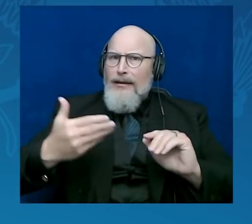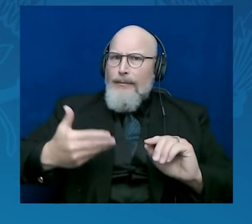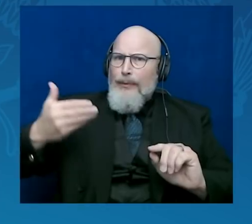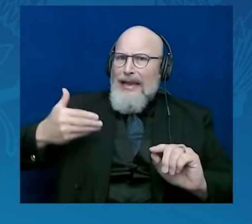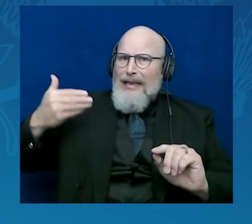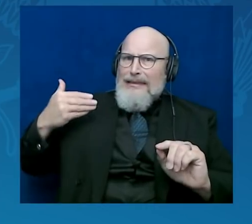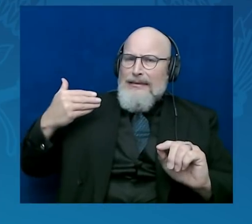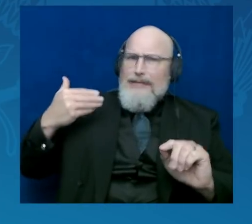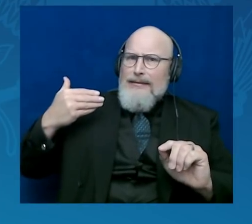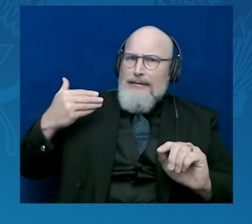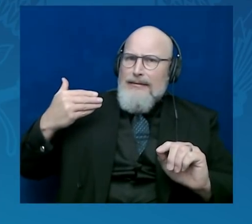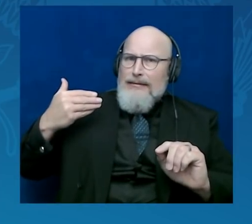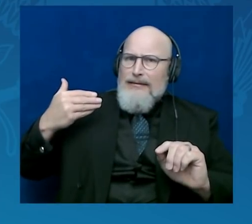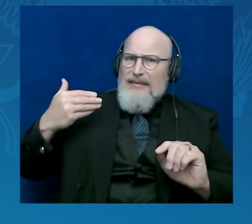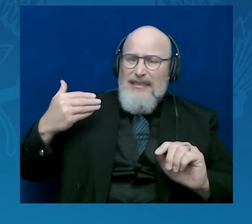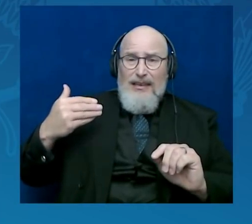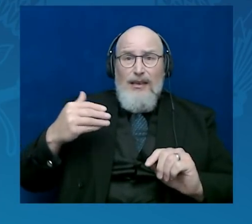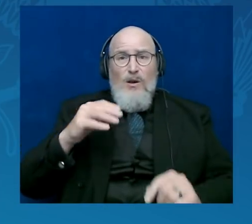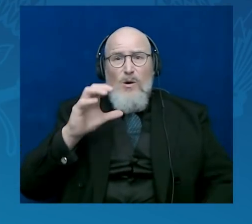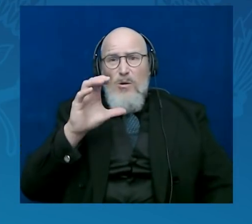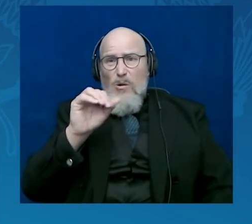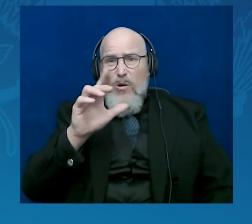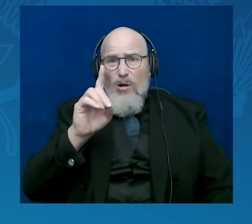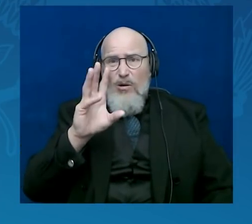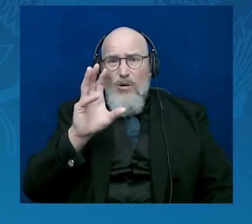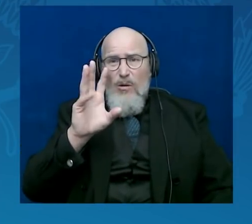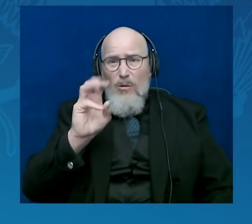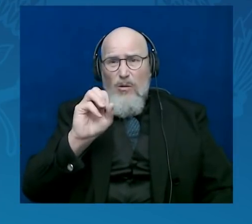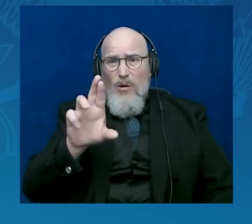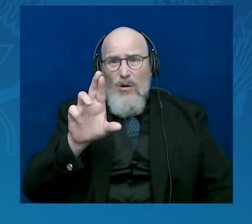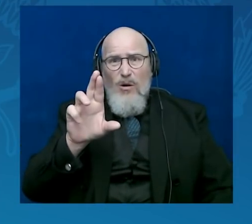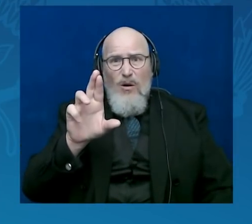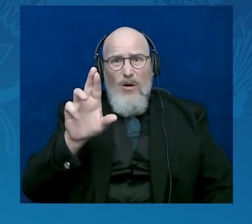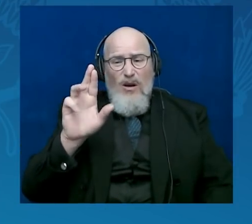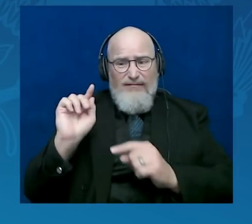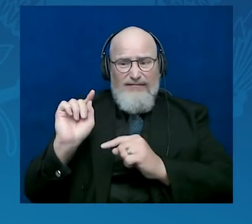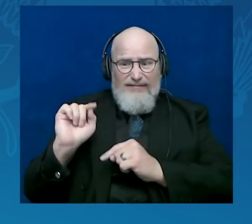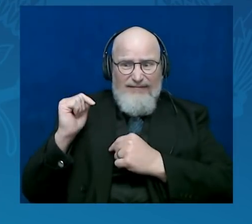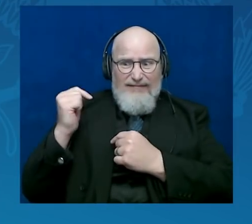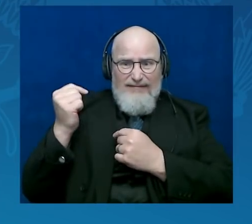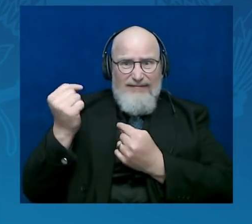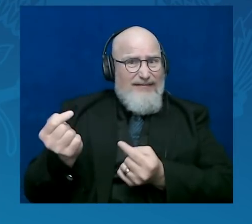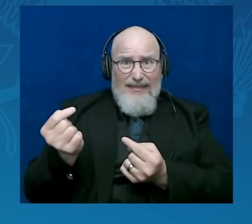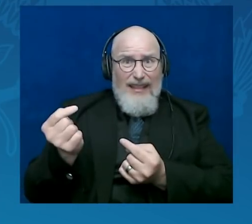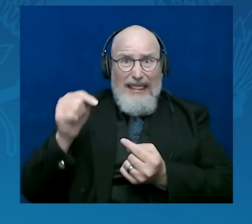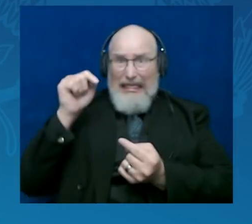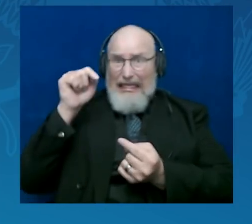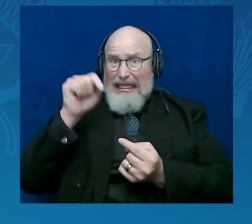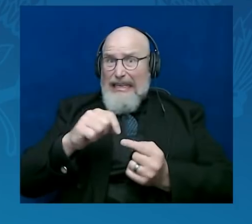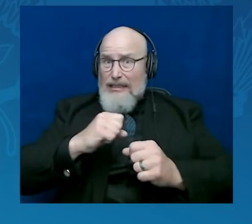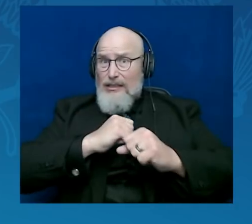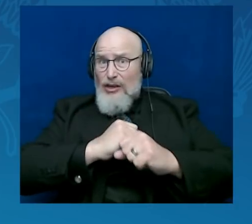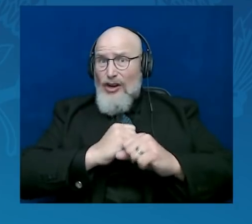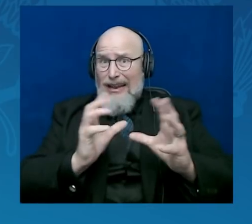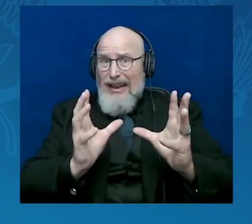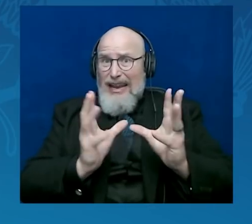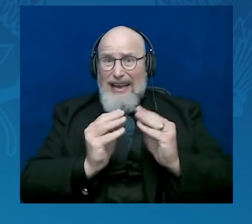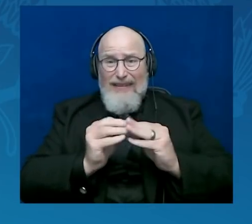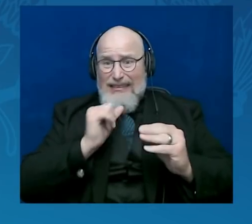Not since the end of the Cold War has this forum convened under such dire circumstances.